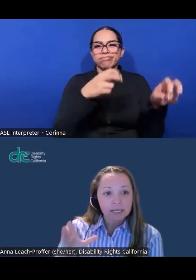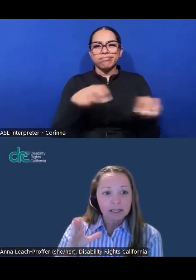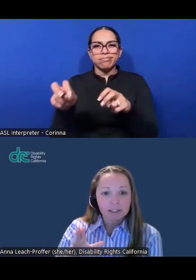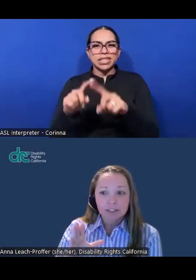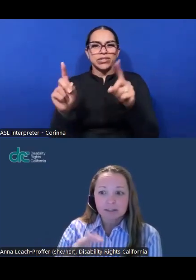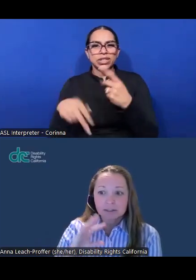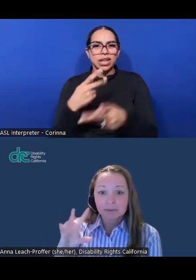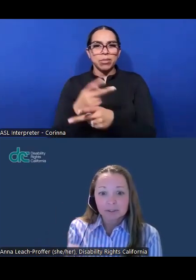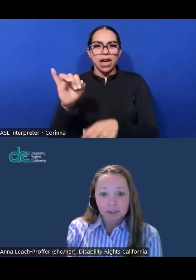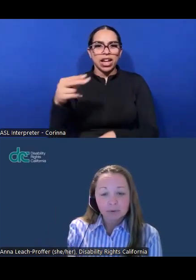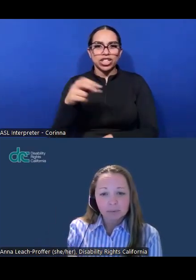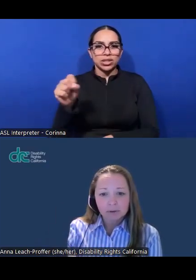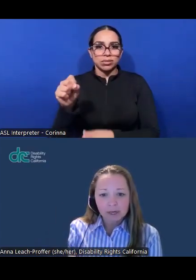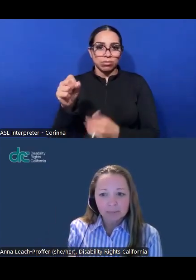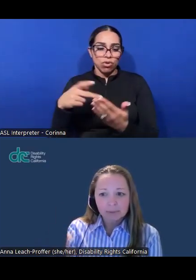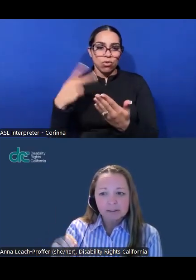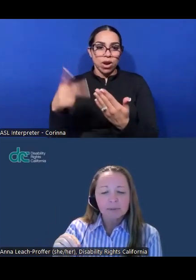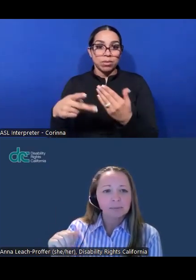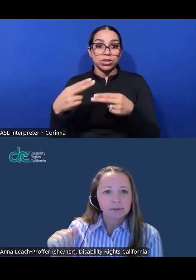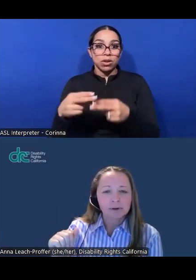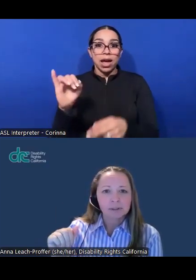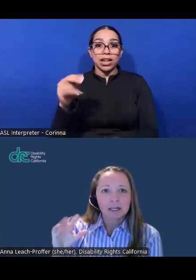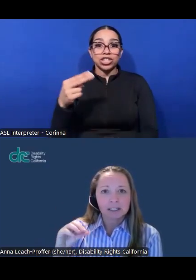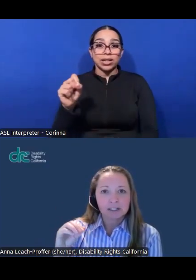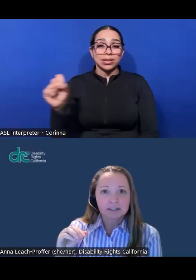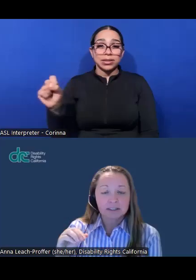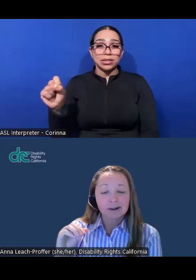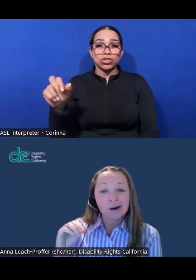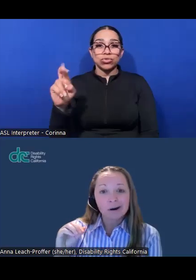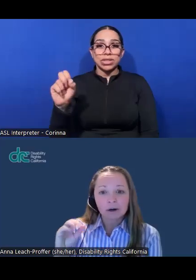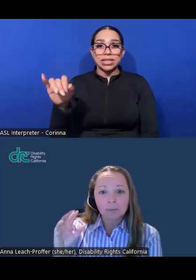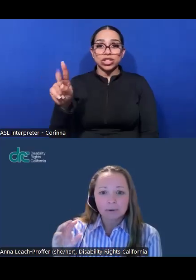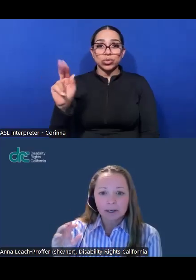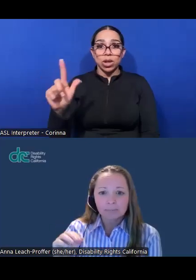IHSS as residual program, sometimes called IHSS-R program.